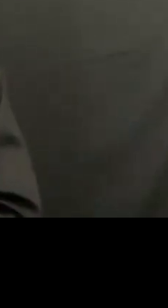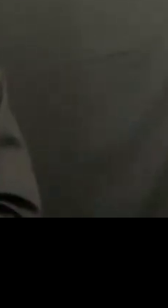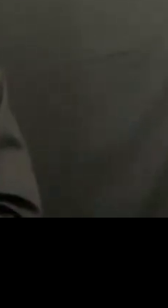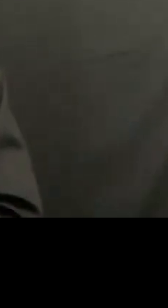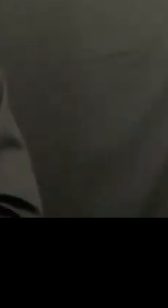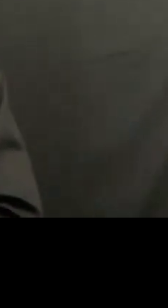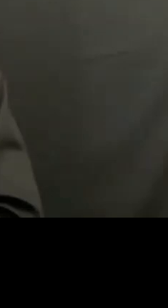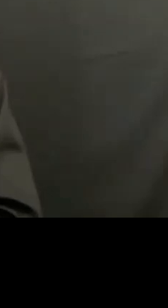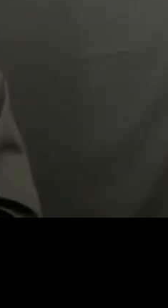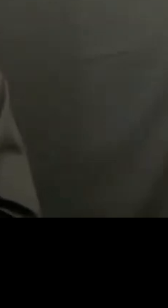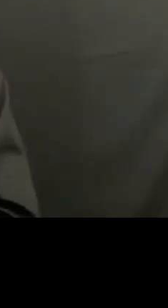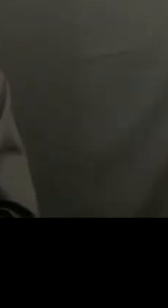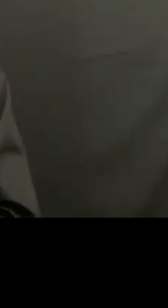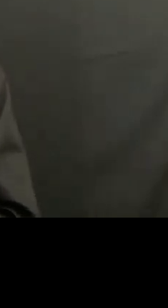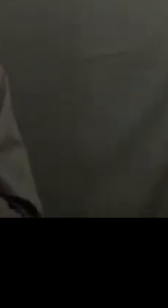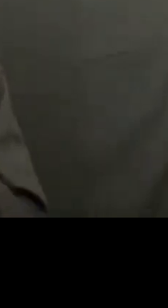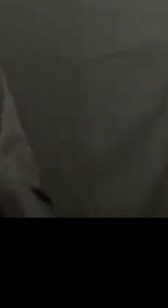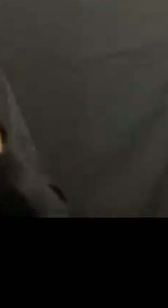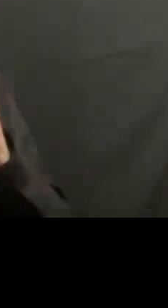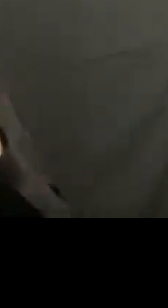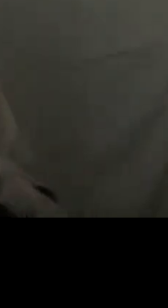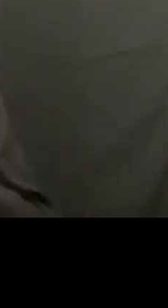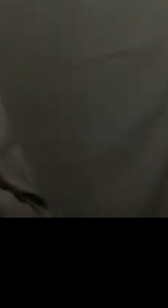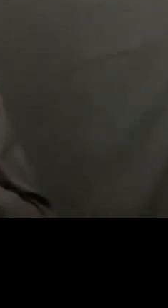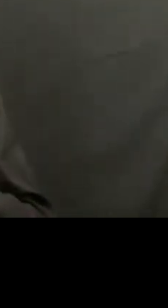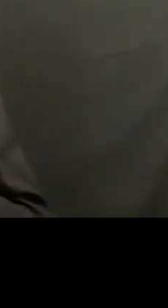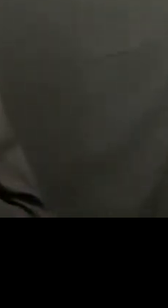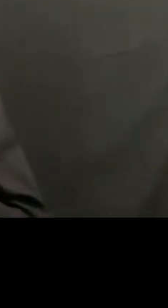But what makes a repository valuable